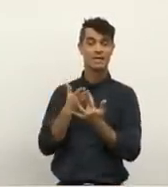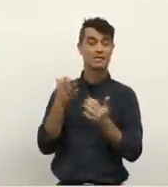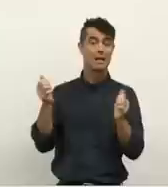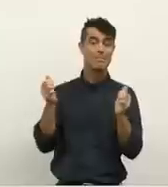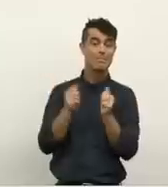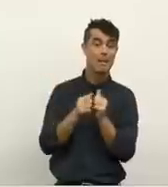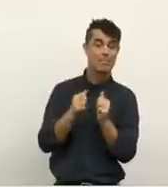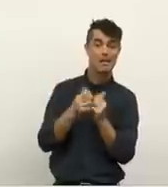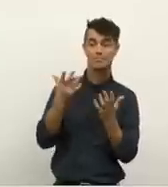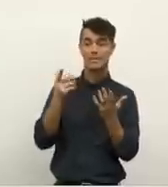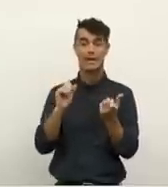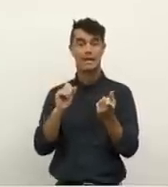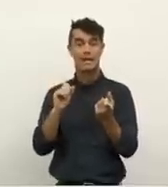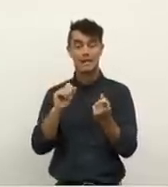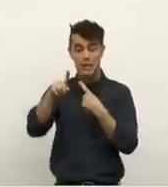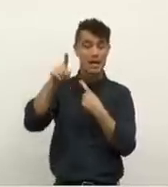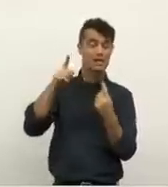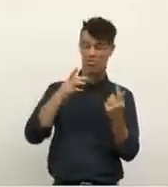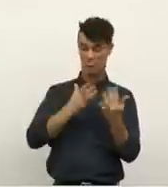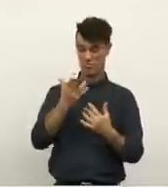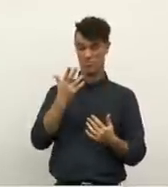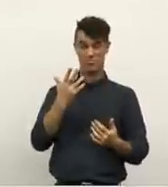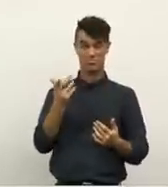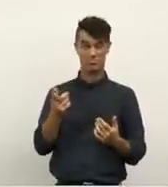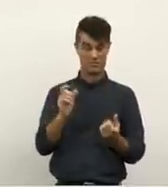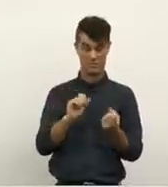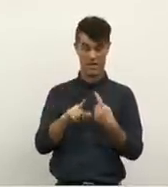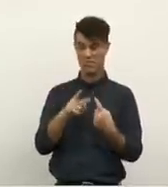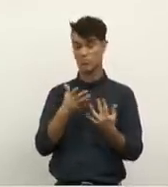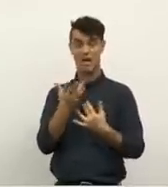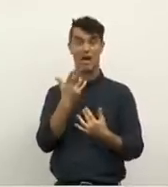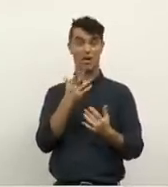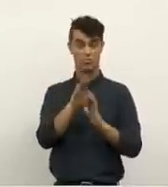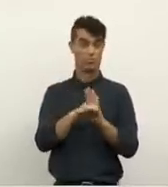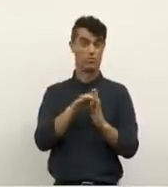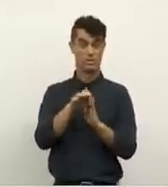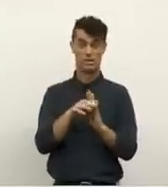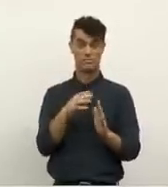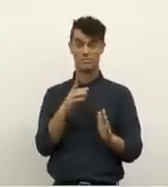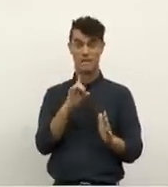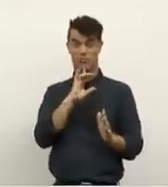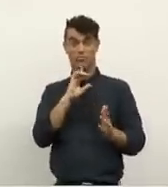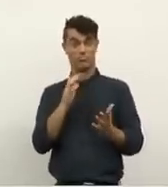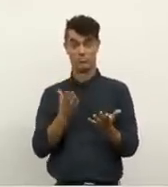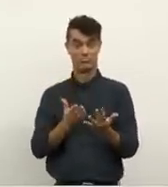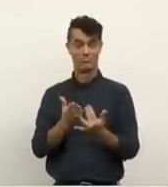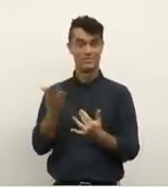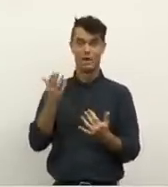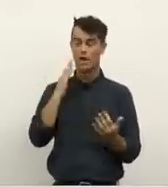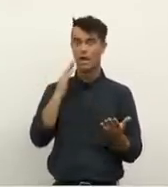And it means that every day I'm able to access information that would be really hard to find in the world around me,